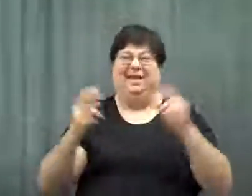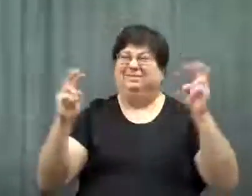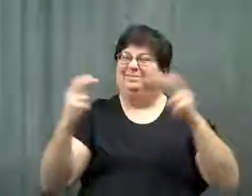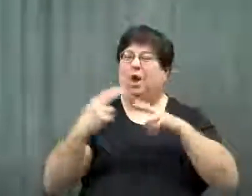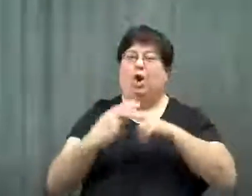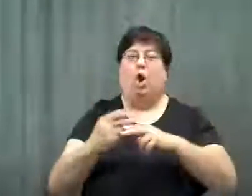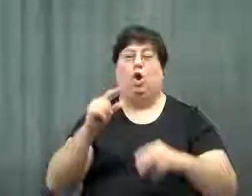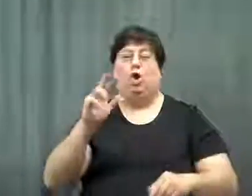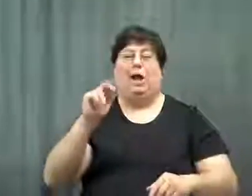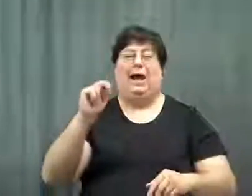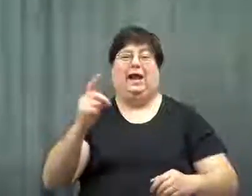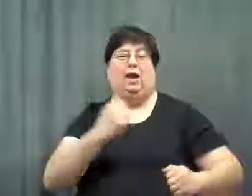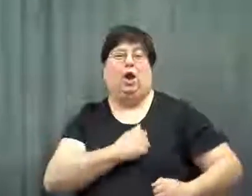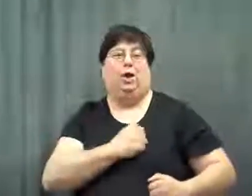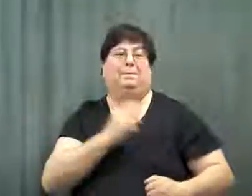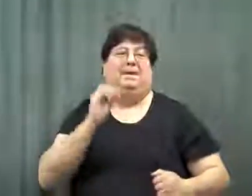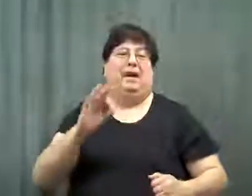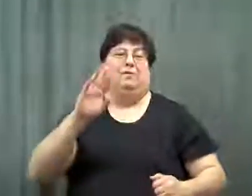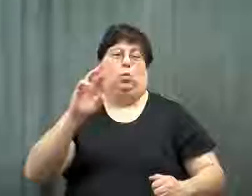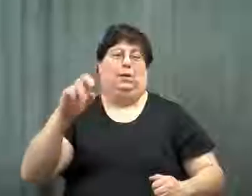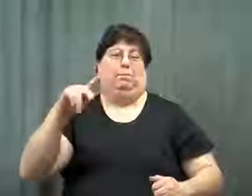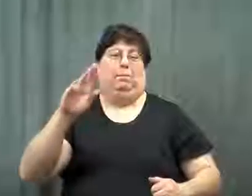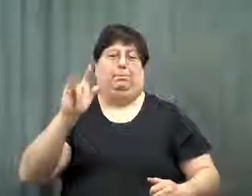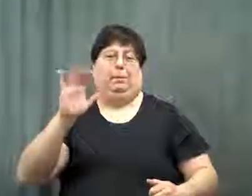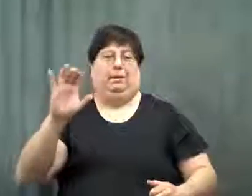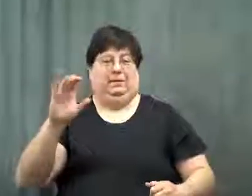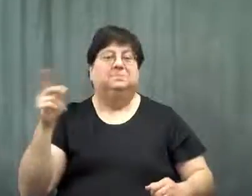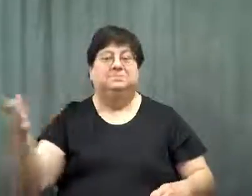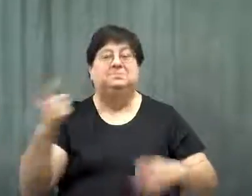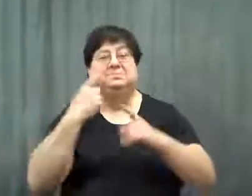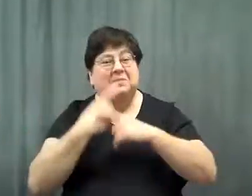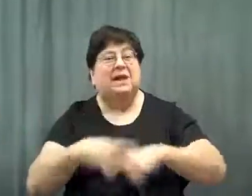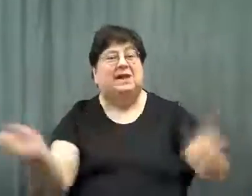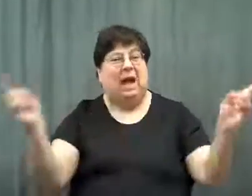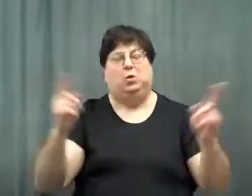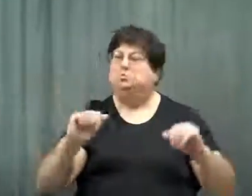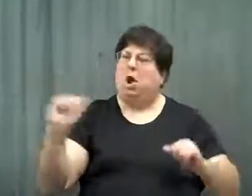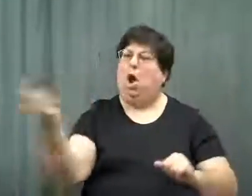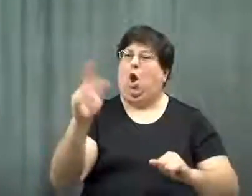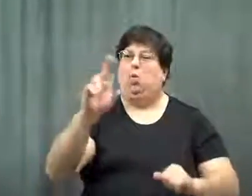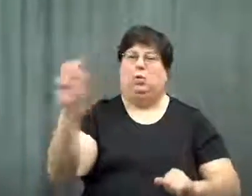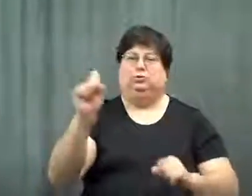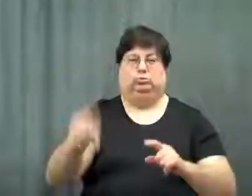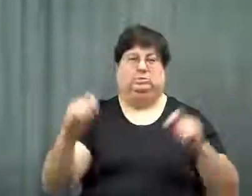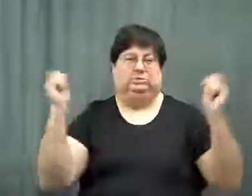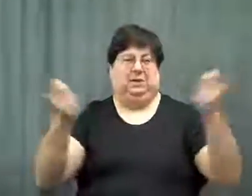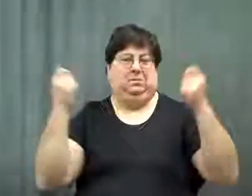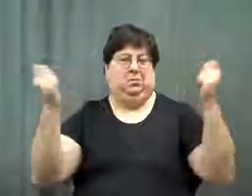called "The Grand Army of the Republic", decreed that everyone should celebrate it.